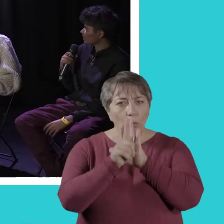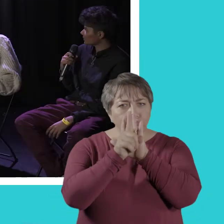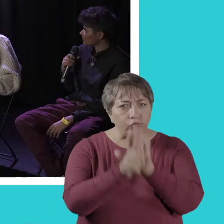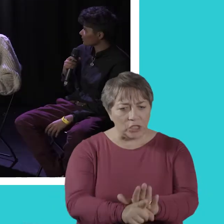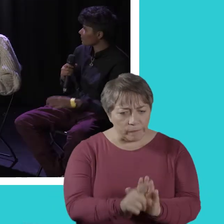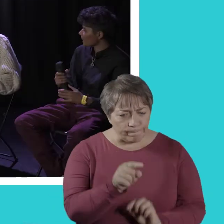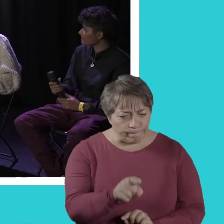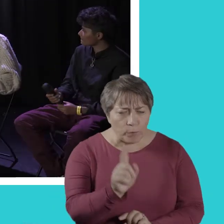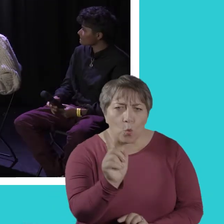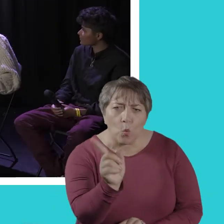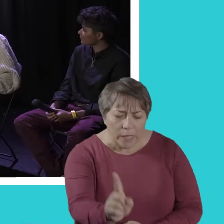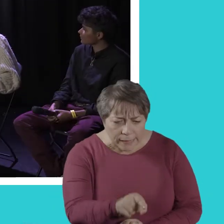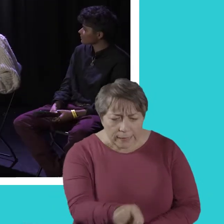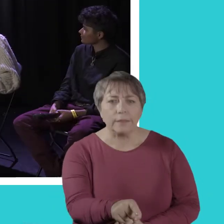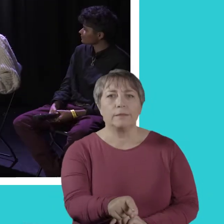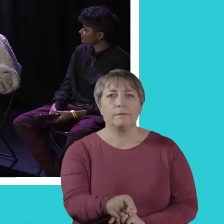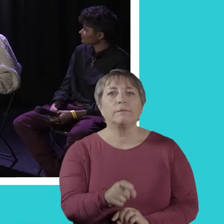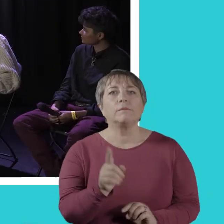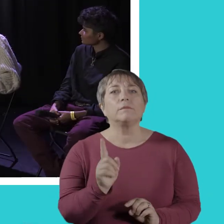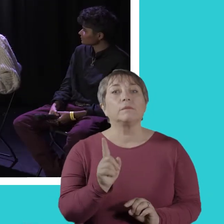Yeah I think that's really important. I think a lot of the conversations that have been had